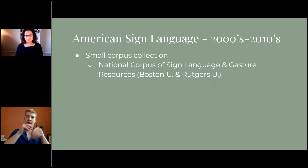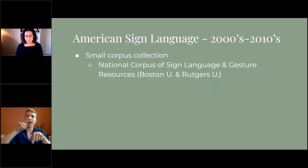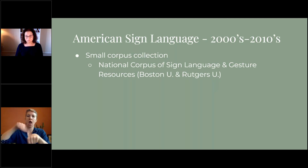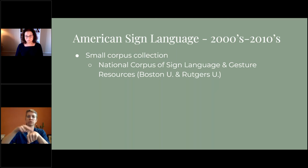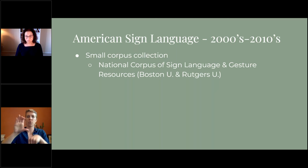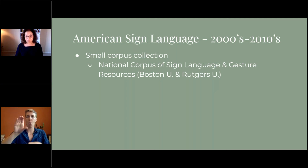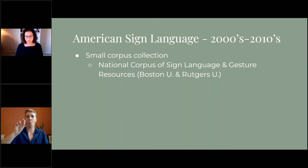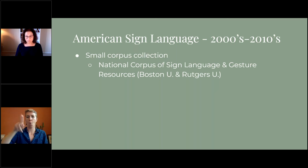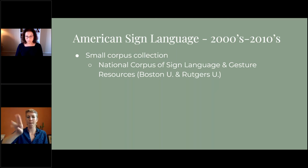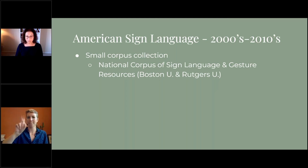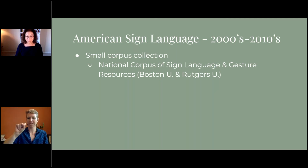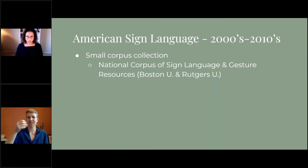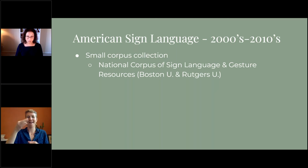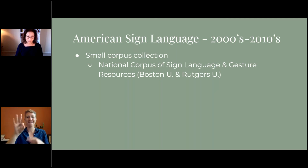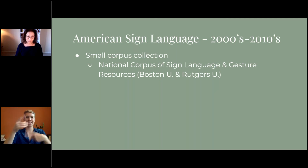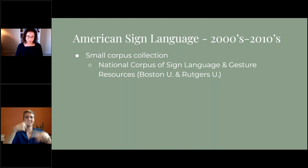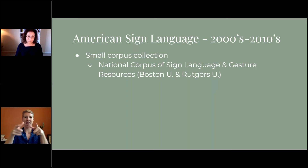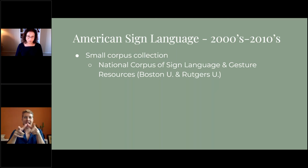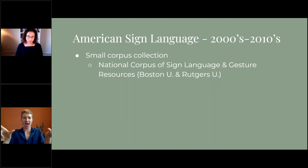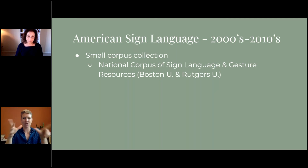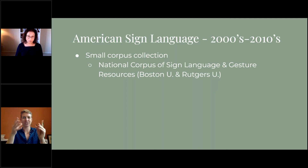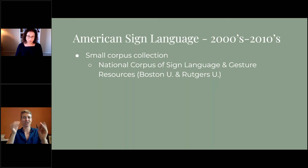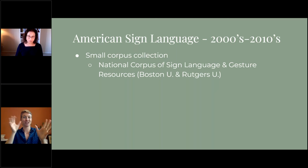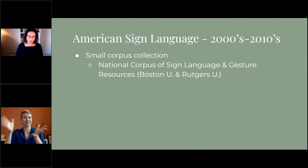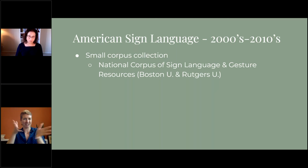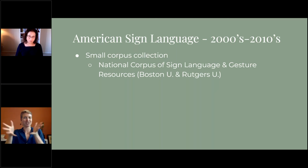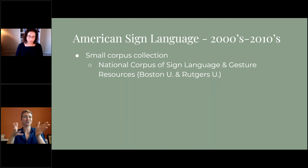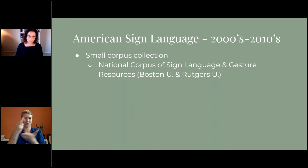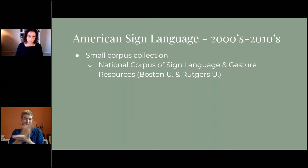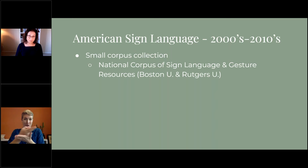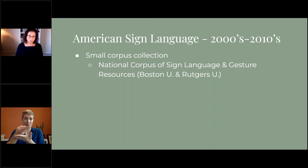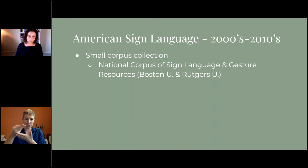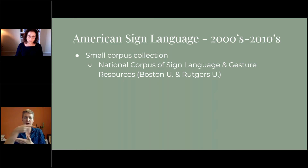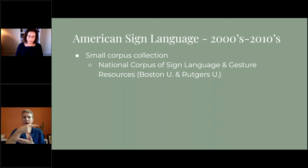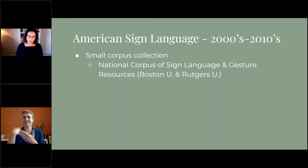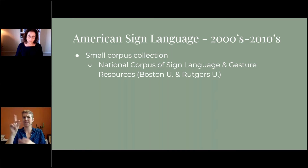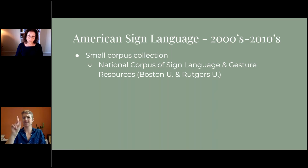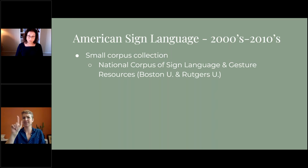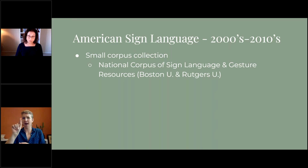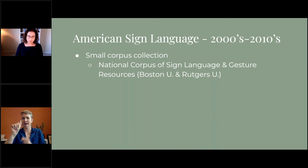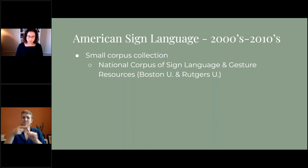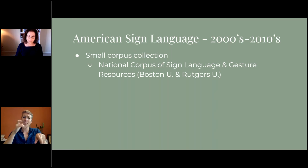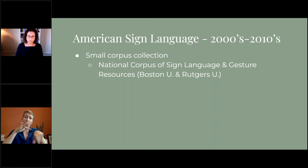We looked at the National Corpus of Sign Language and Gesture Resources.